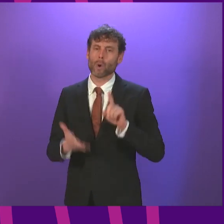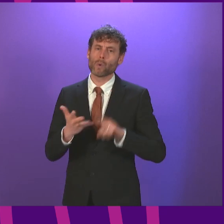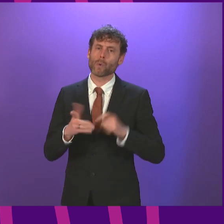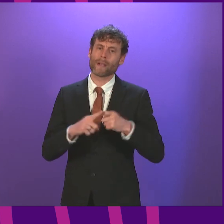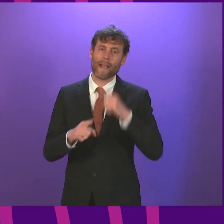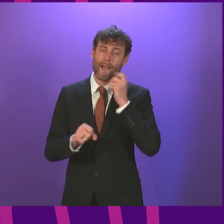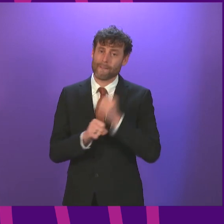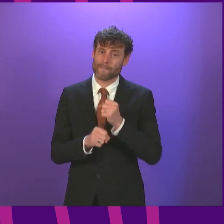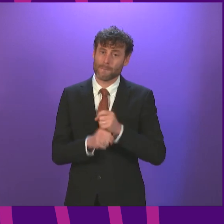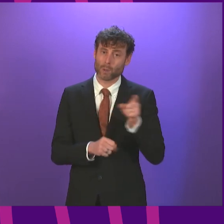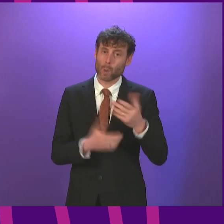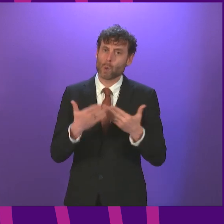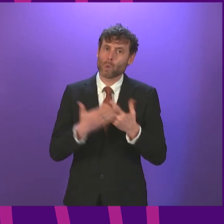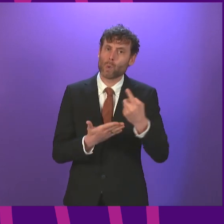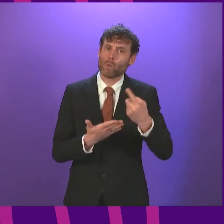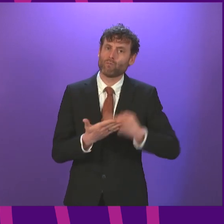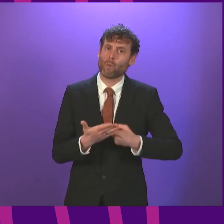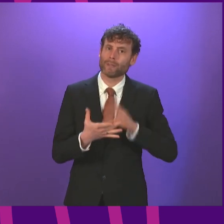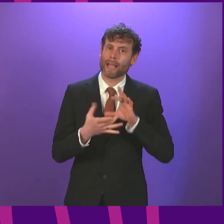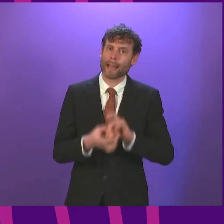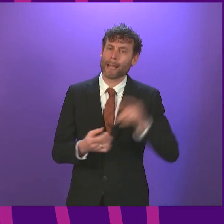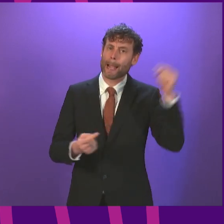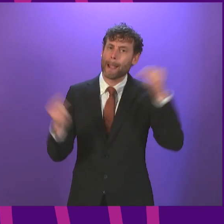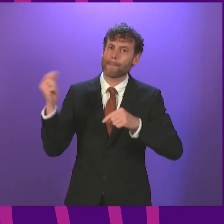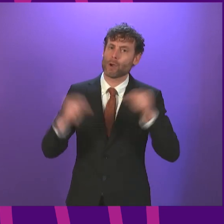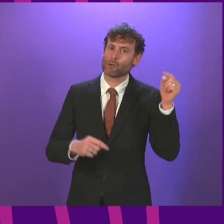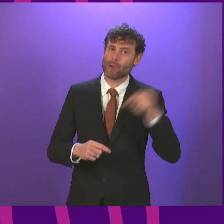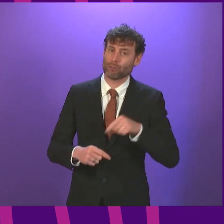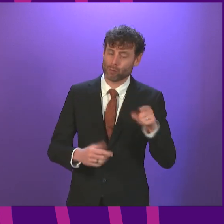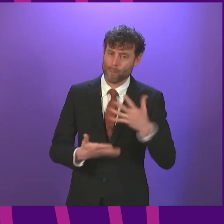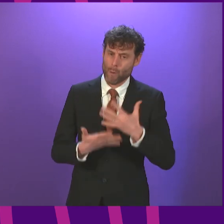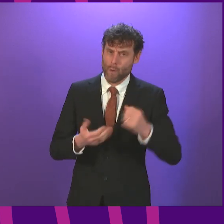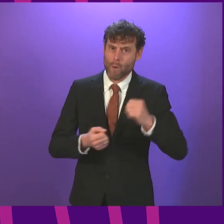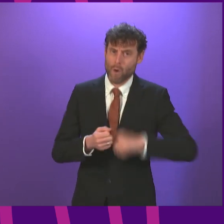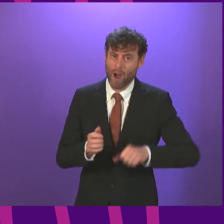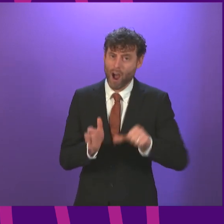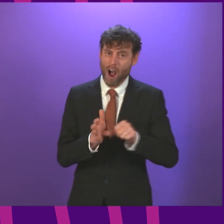plans to allow for the level and type of migration that Scotland and, I would argue, the rest